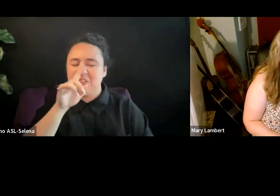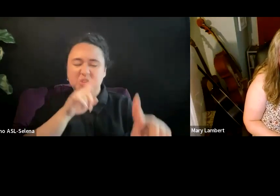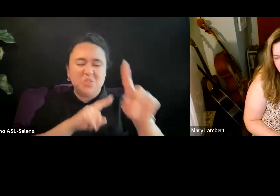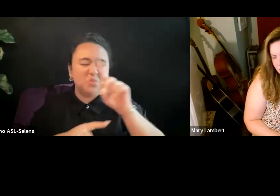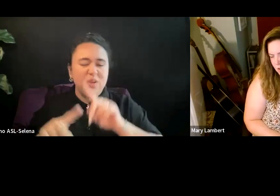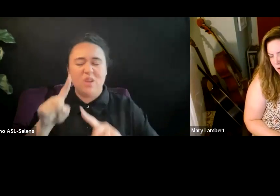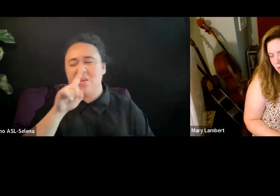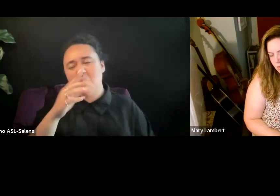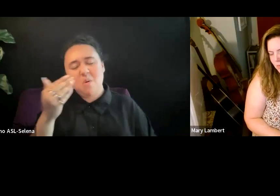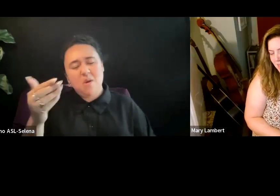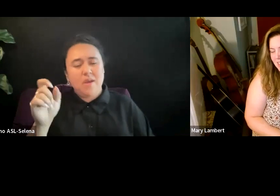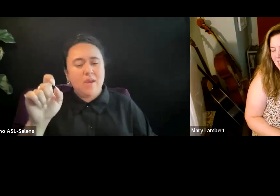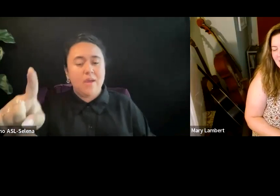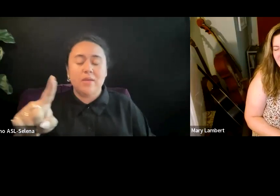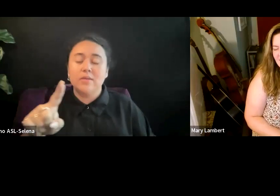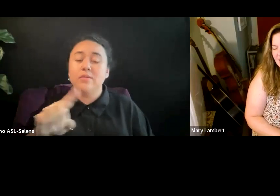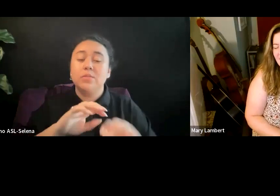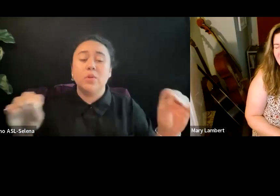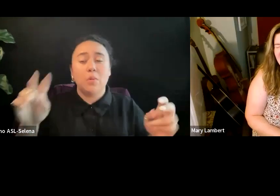There's no mistaking it.